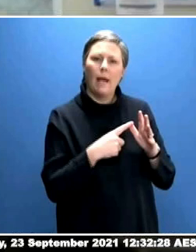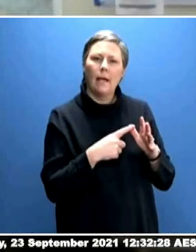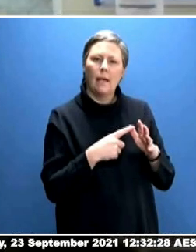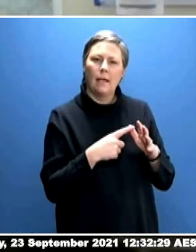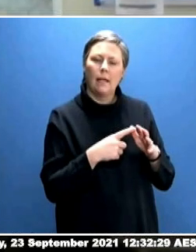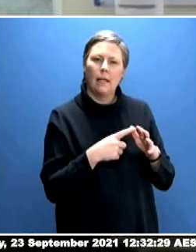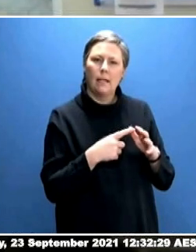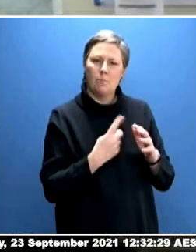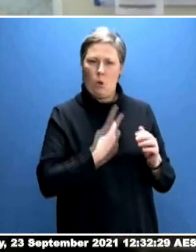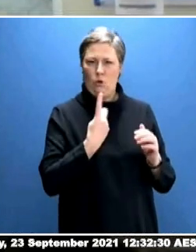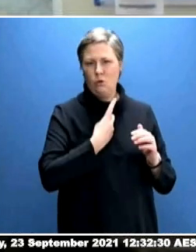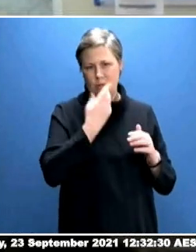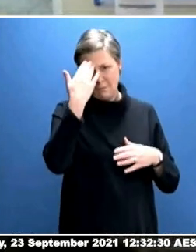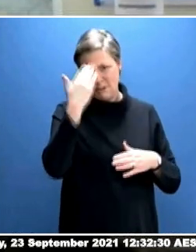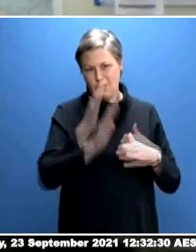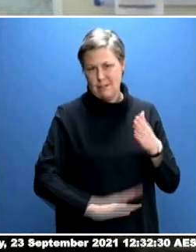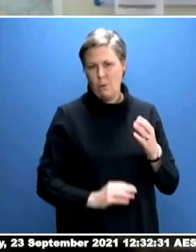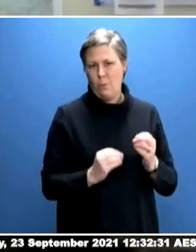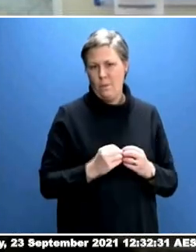that I've referred to in my statement.